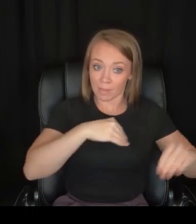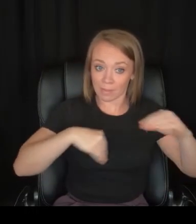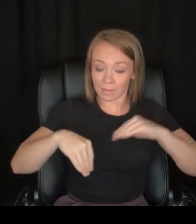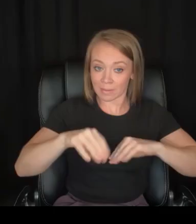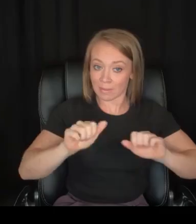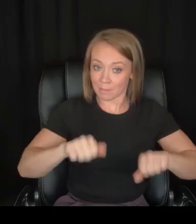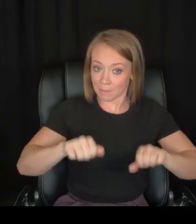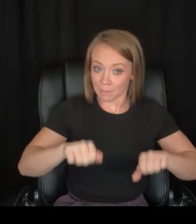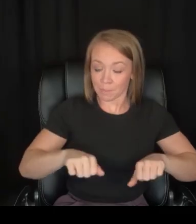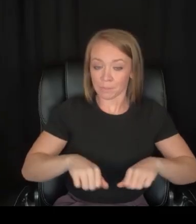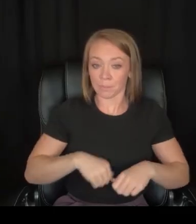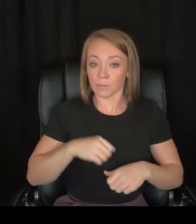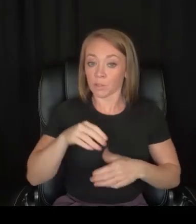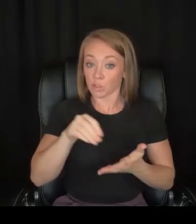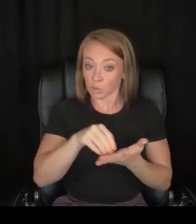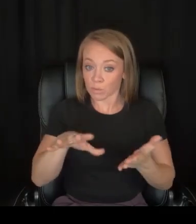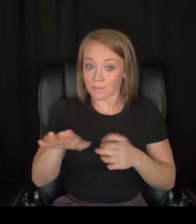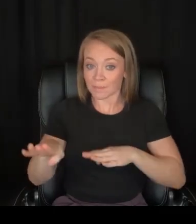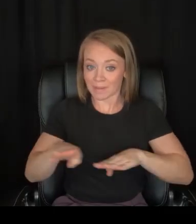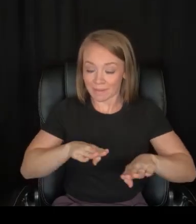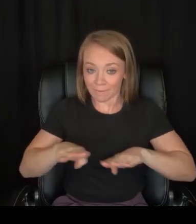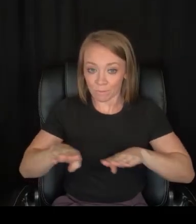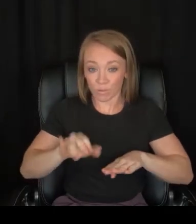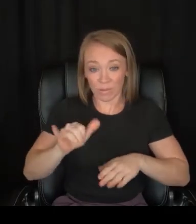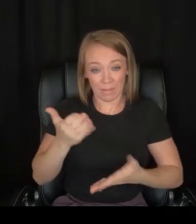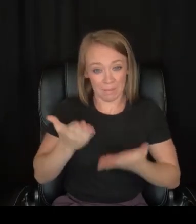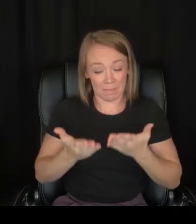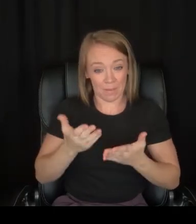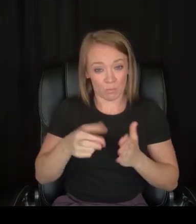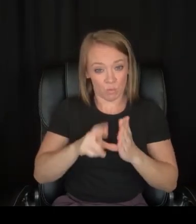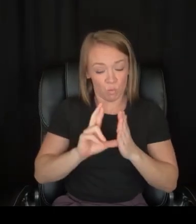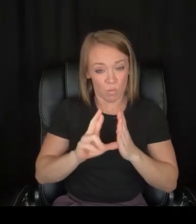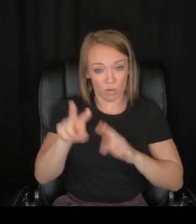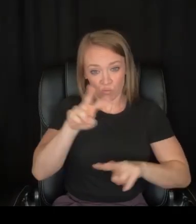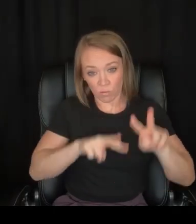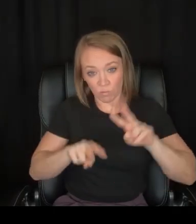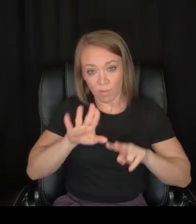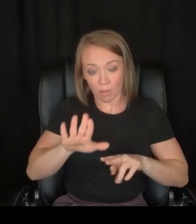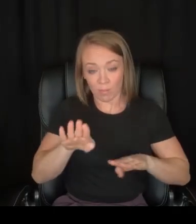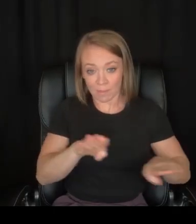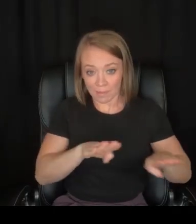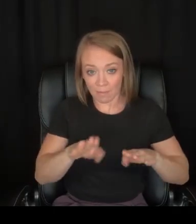the students behavior which may require reviewing behavior plans or even